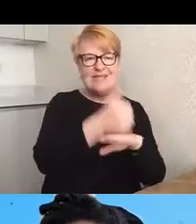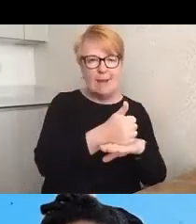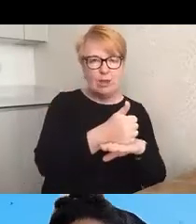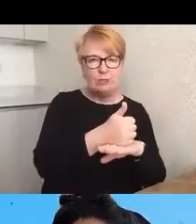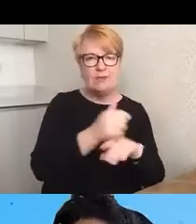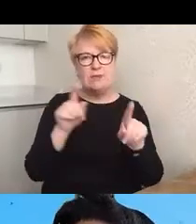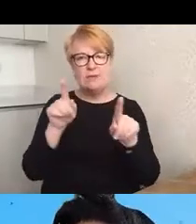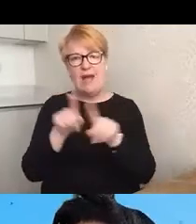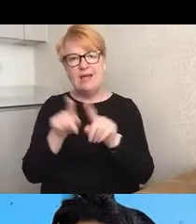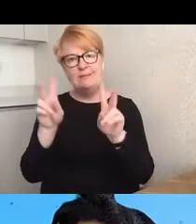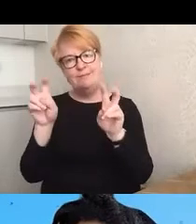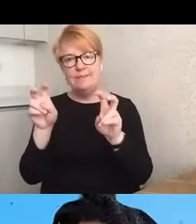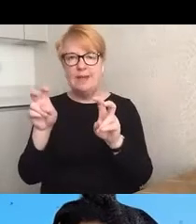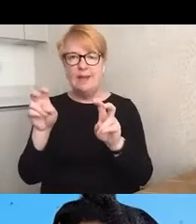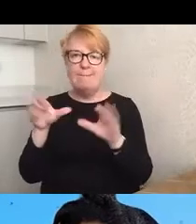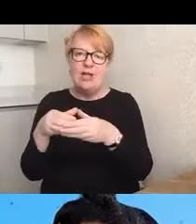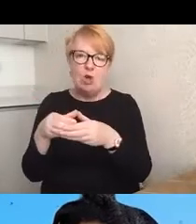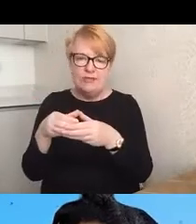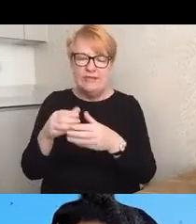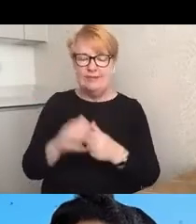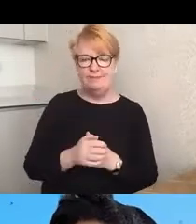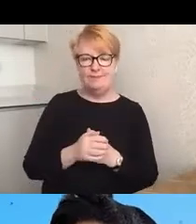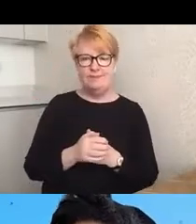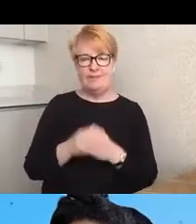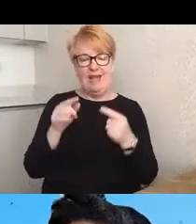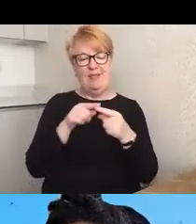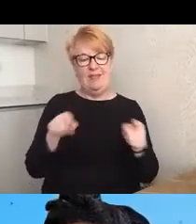These breakdowns have often manifested as protests or civil unrest,